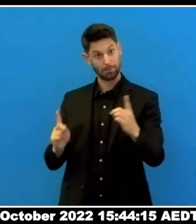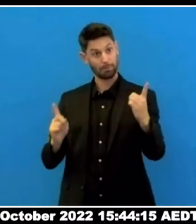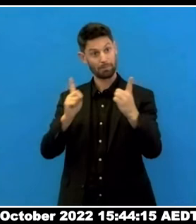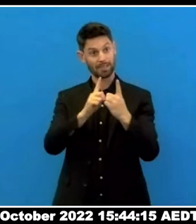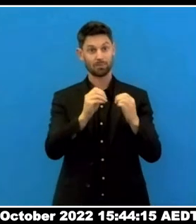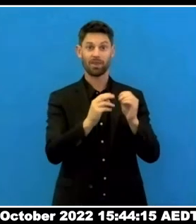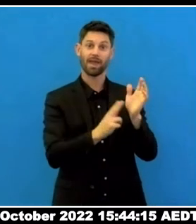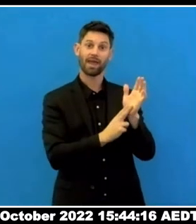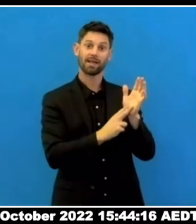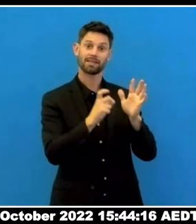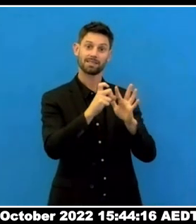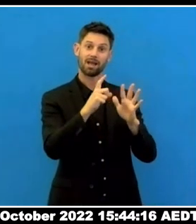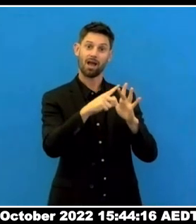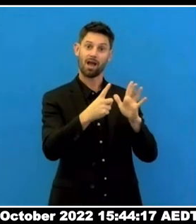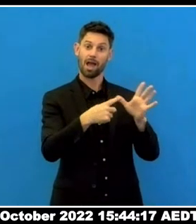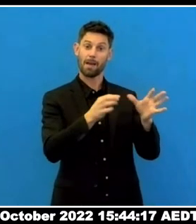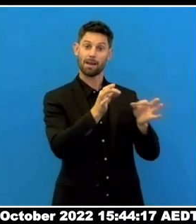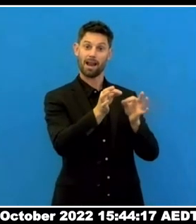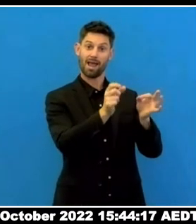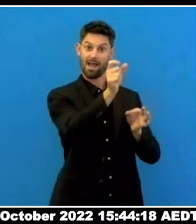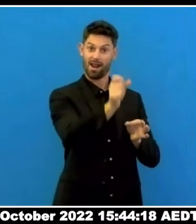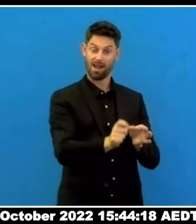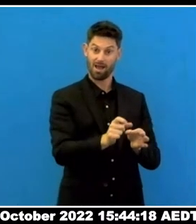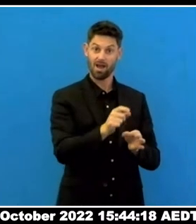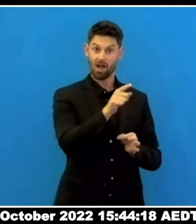the amounts that they are eligible become low, and they don't know